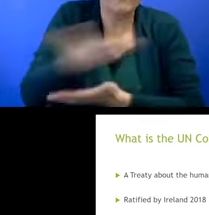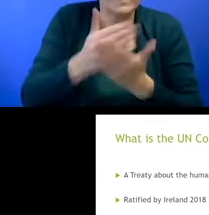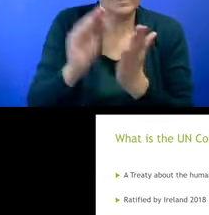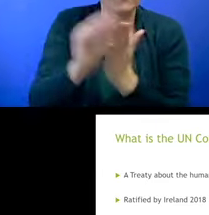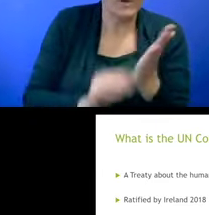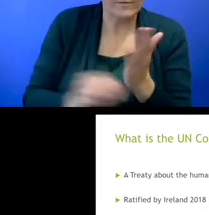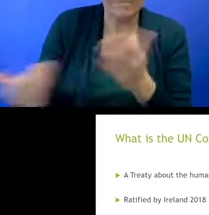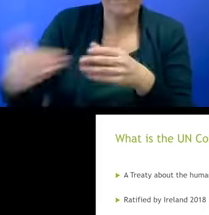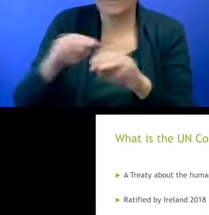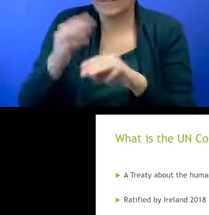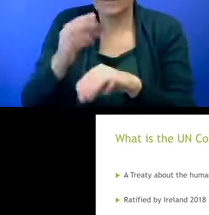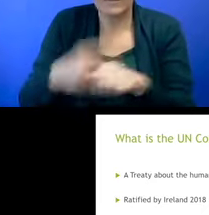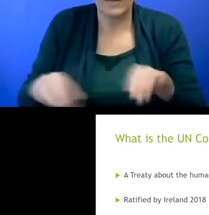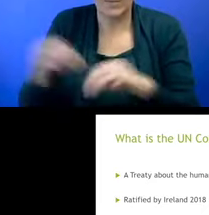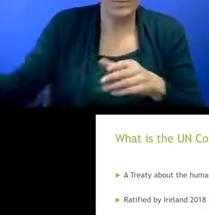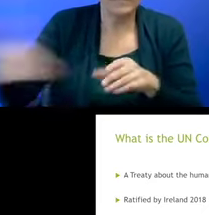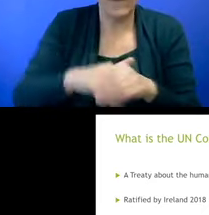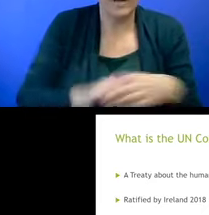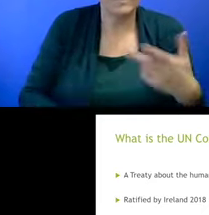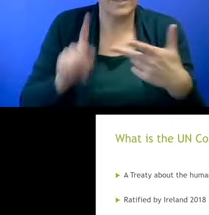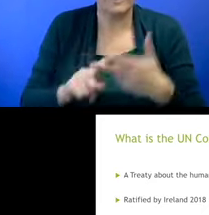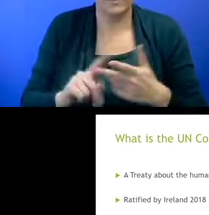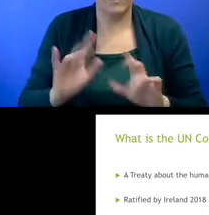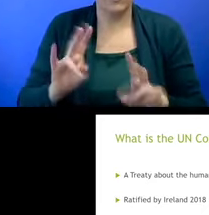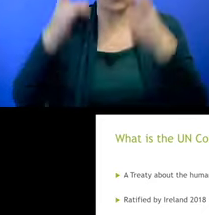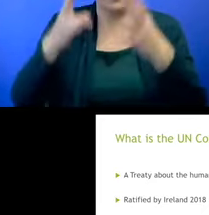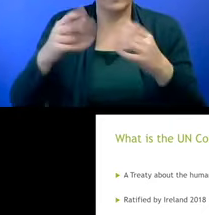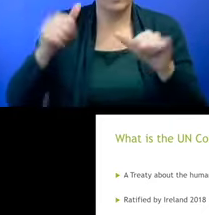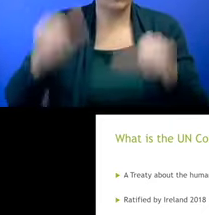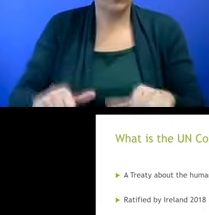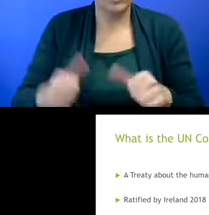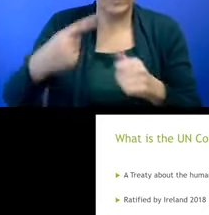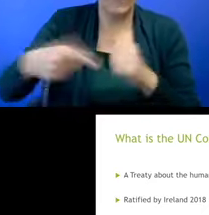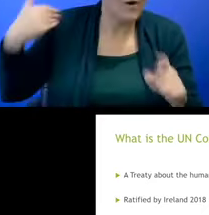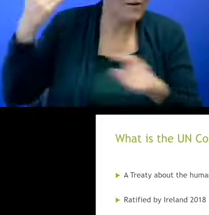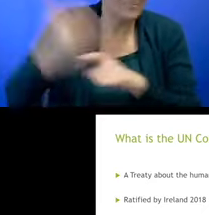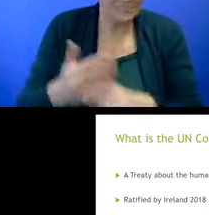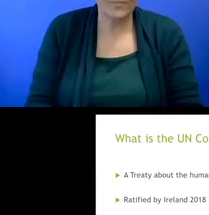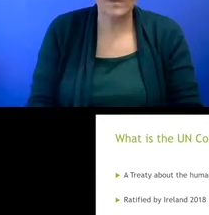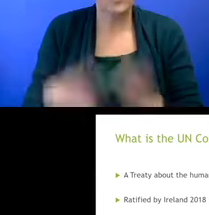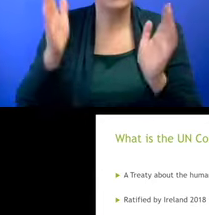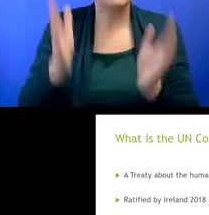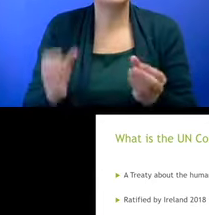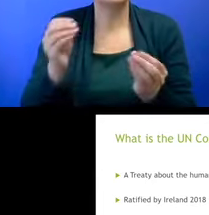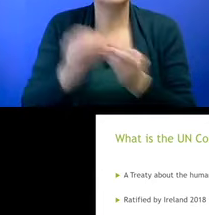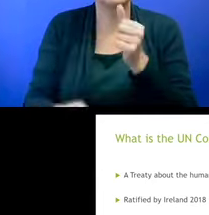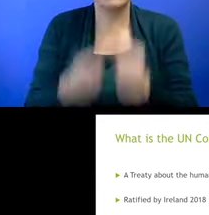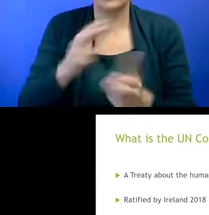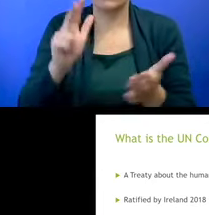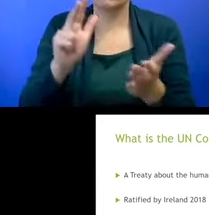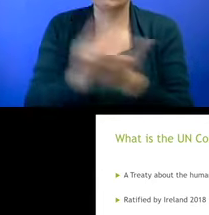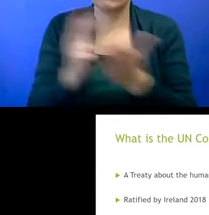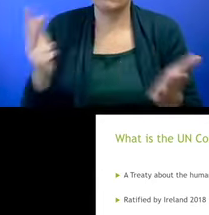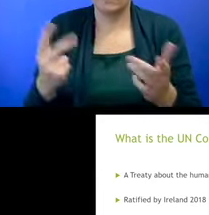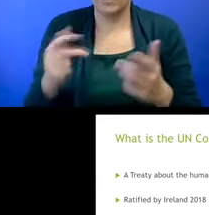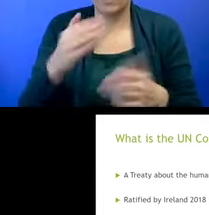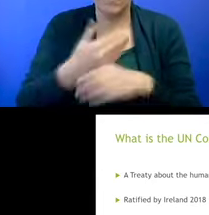and it is the fastest negotiated treaty ever. As I said, it was ratified by Ireland in 2018,